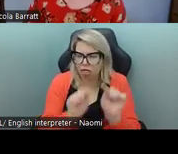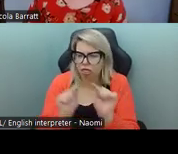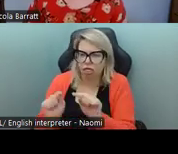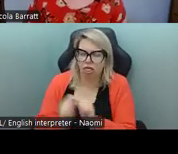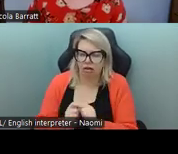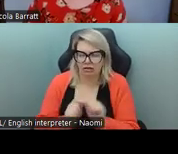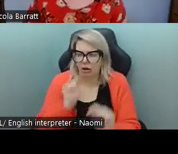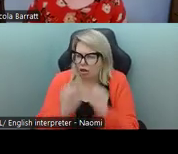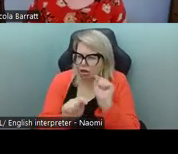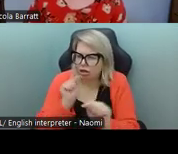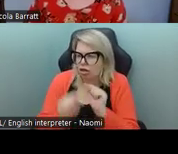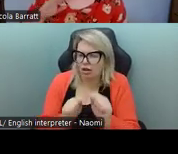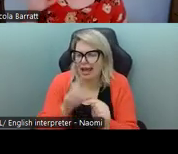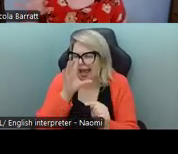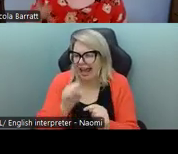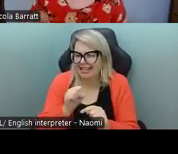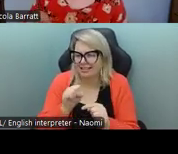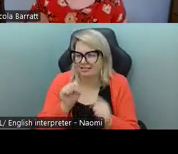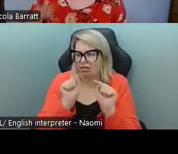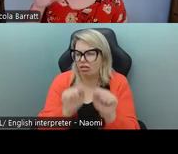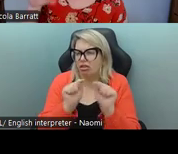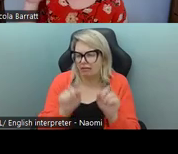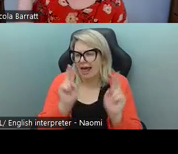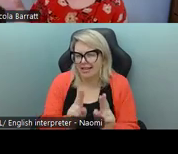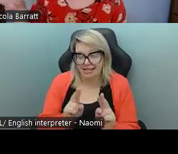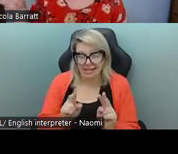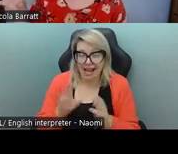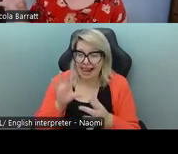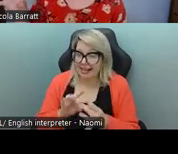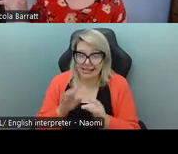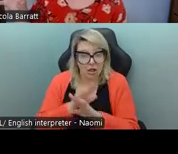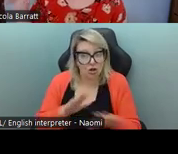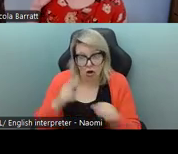The reason is that it is not anonymous. You are associated with your work.